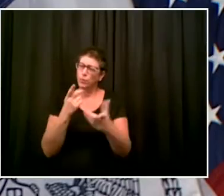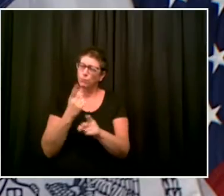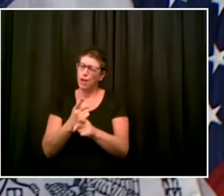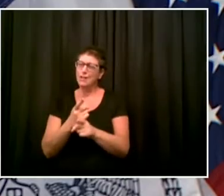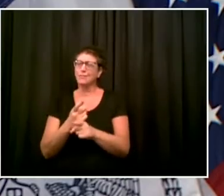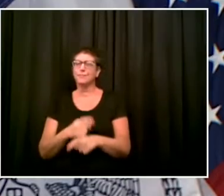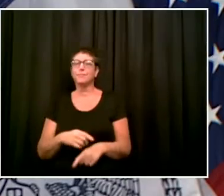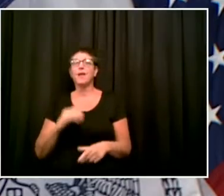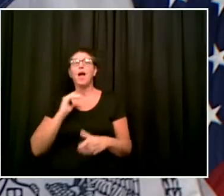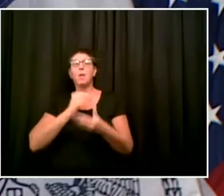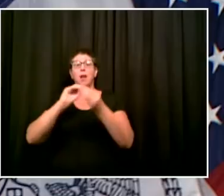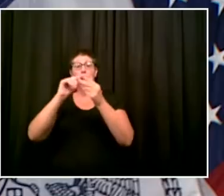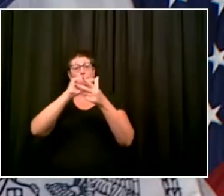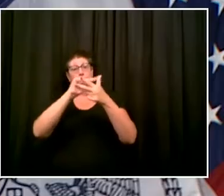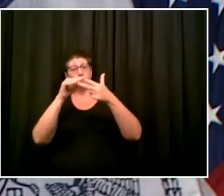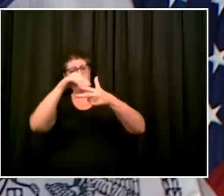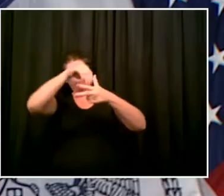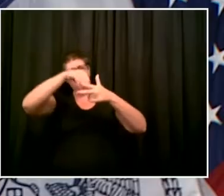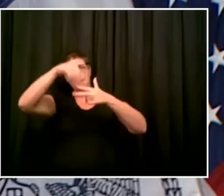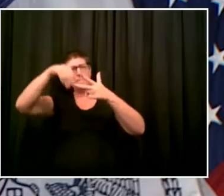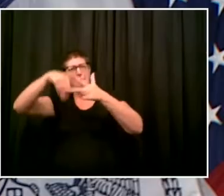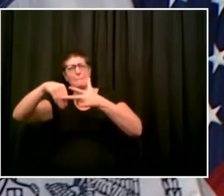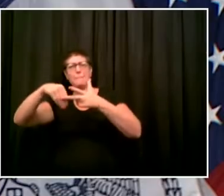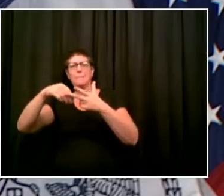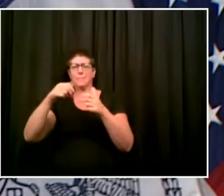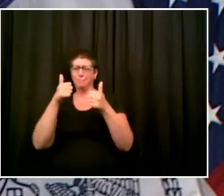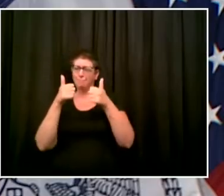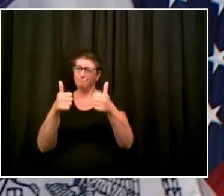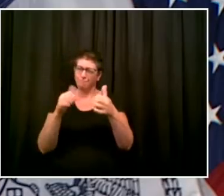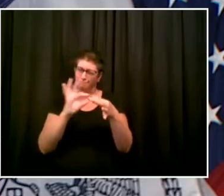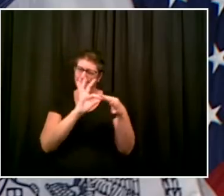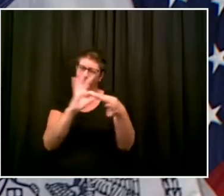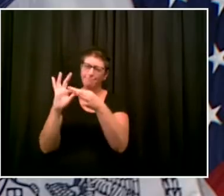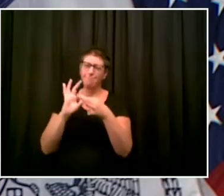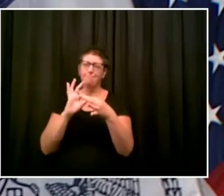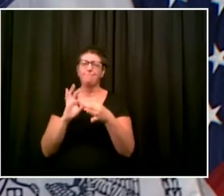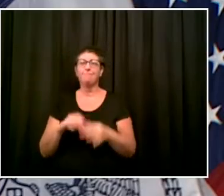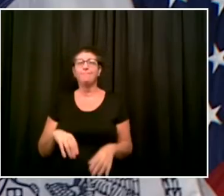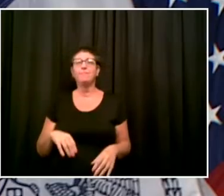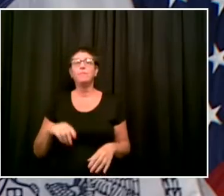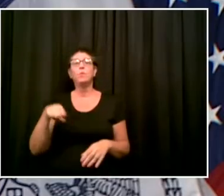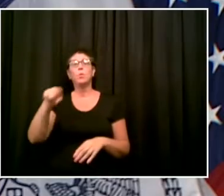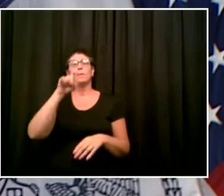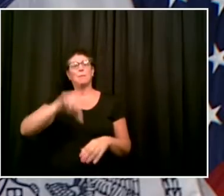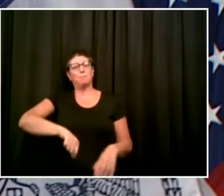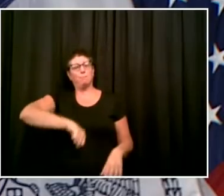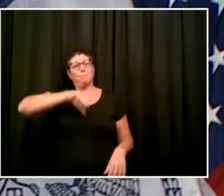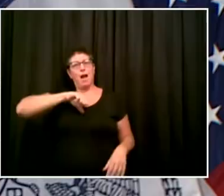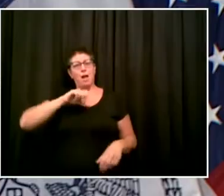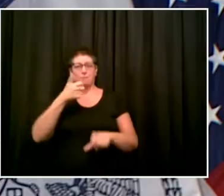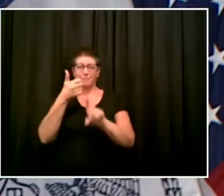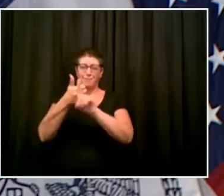PEOPLE MAKE IT HEALTHIER AND THEIR OBJECTIVE